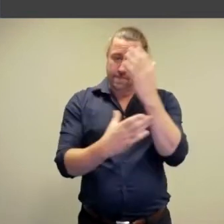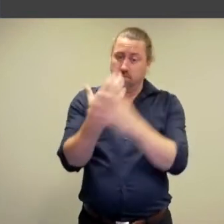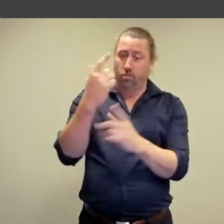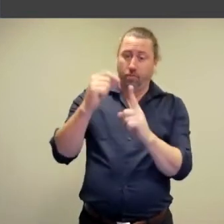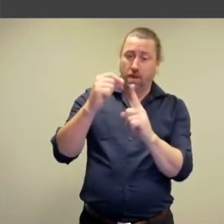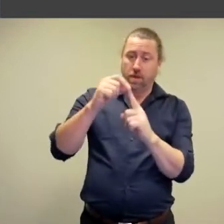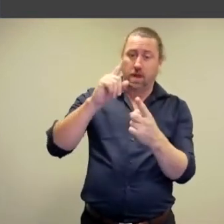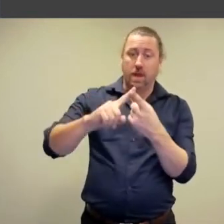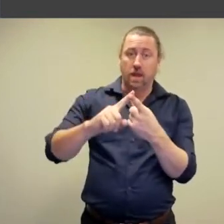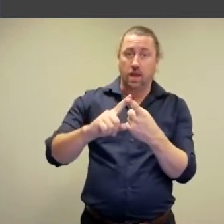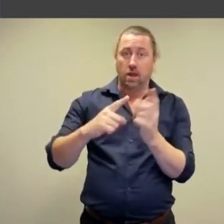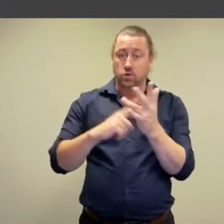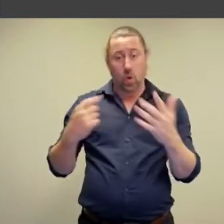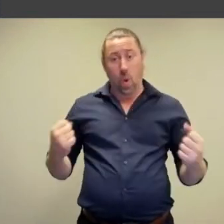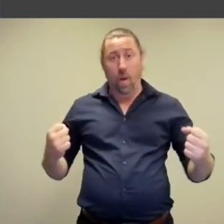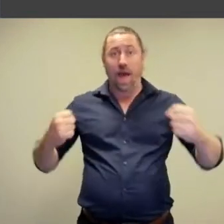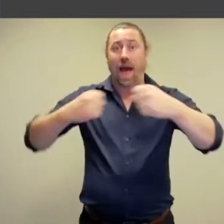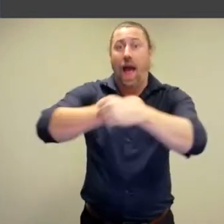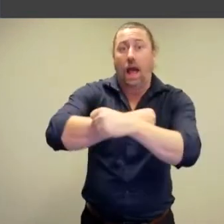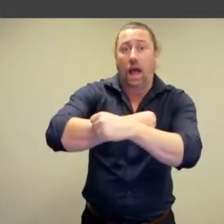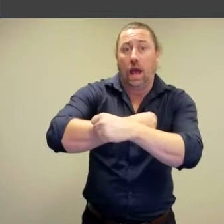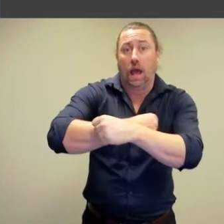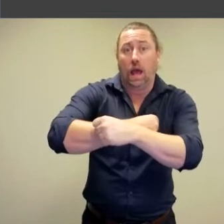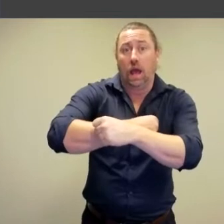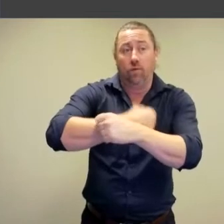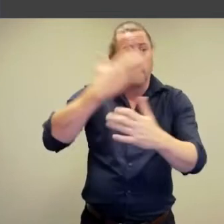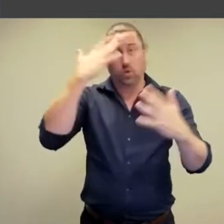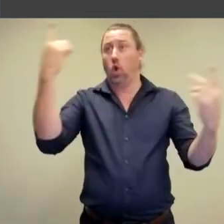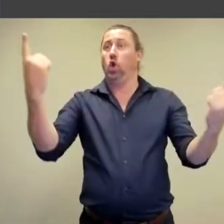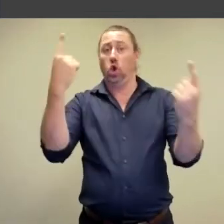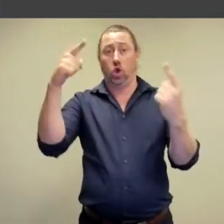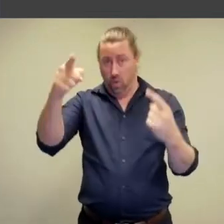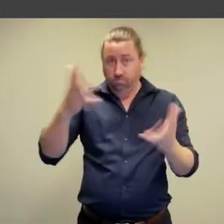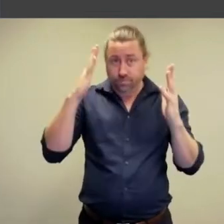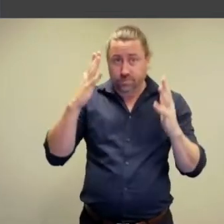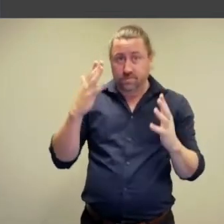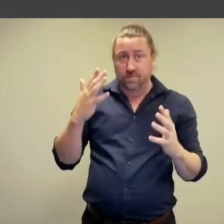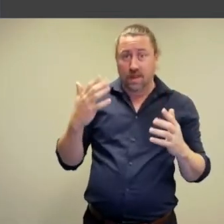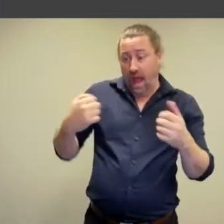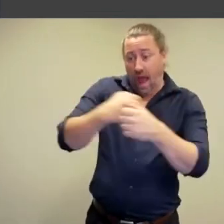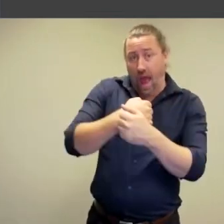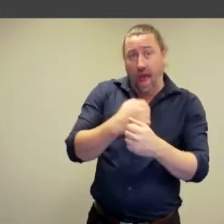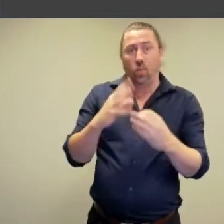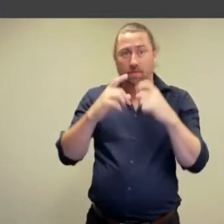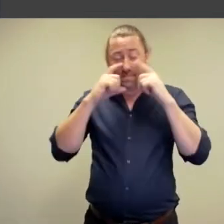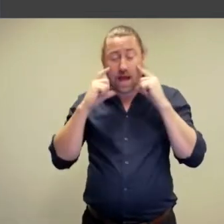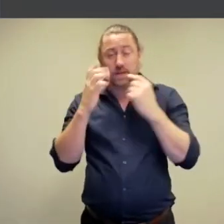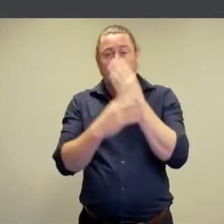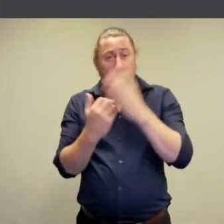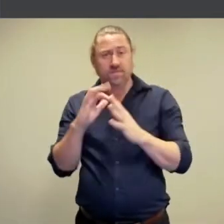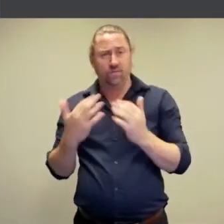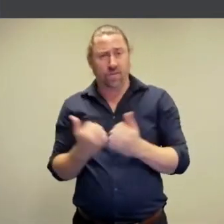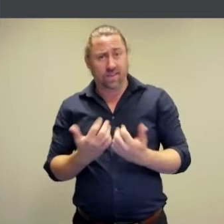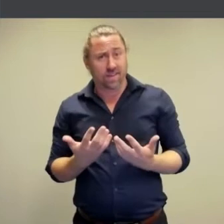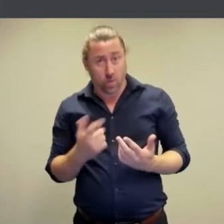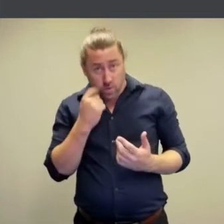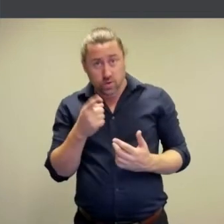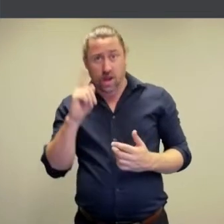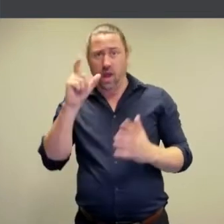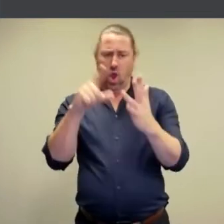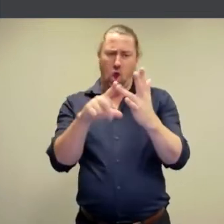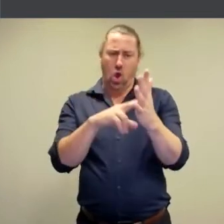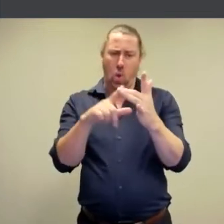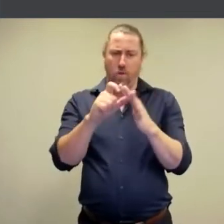for a hug from a stranger?